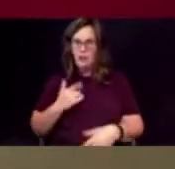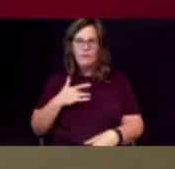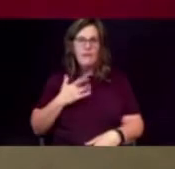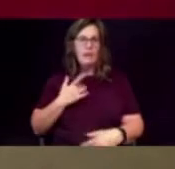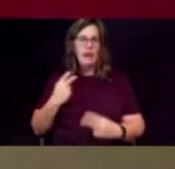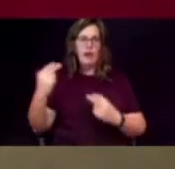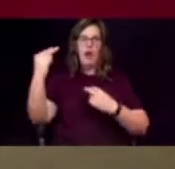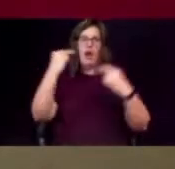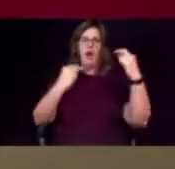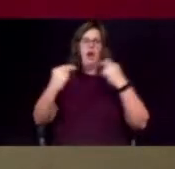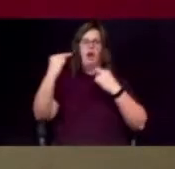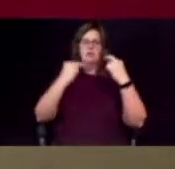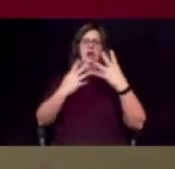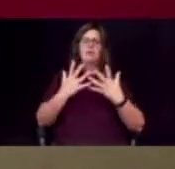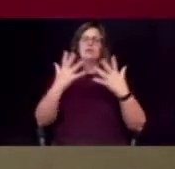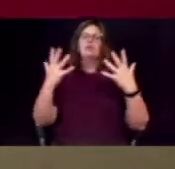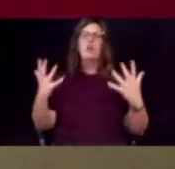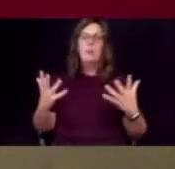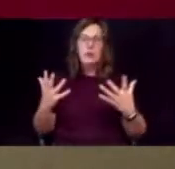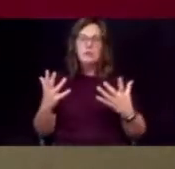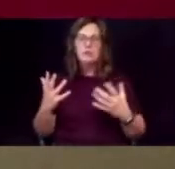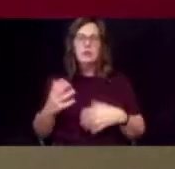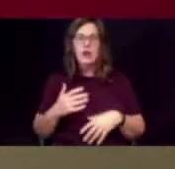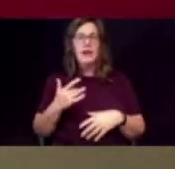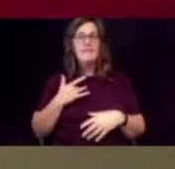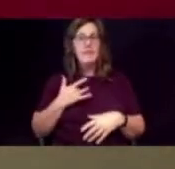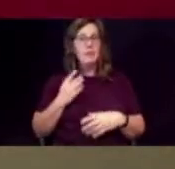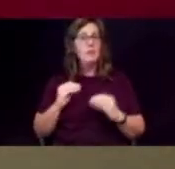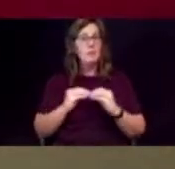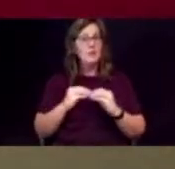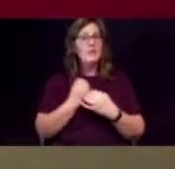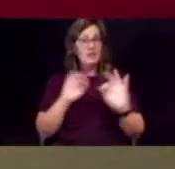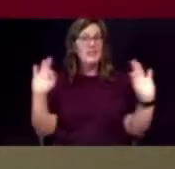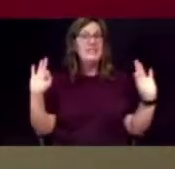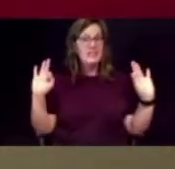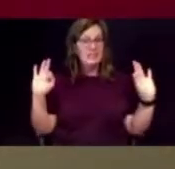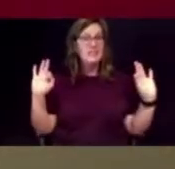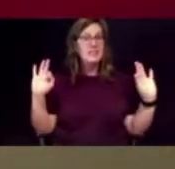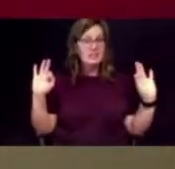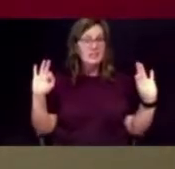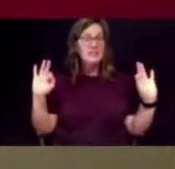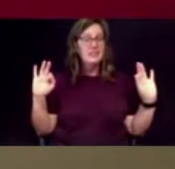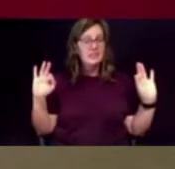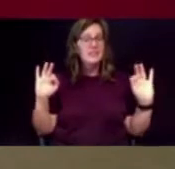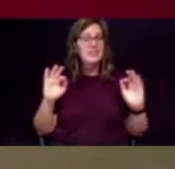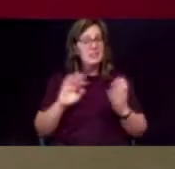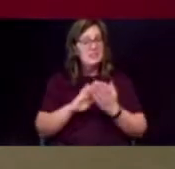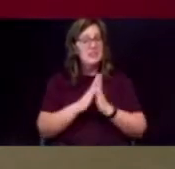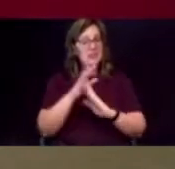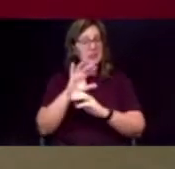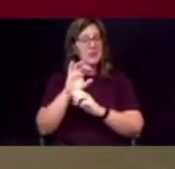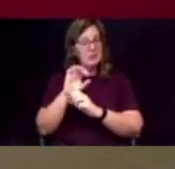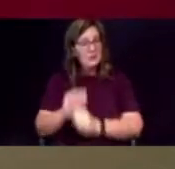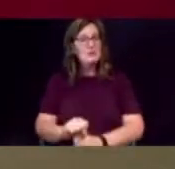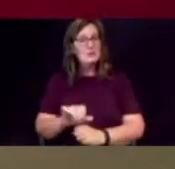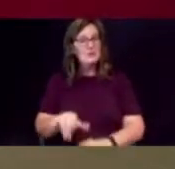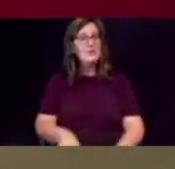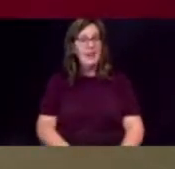have before i feel a lot freer because and i'm just getting used to that and uh it's also